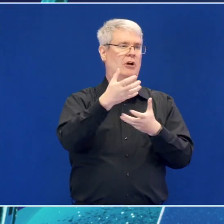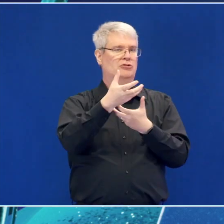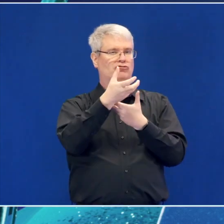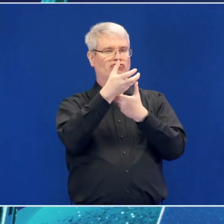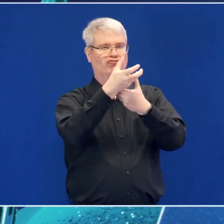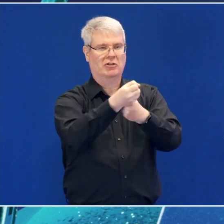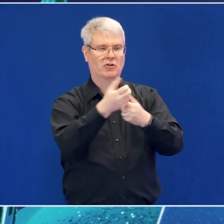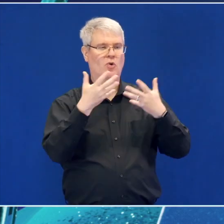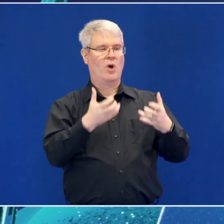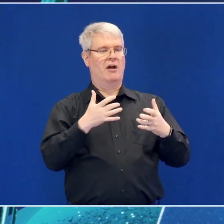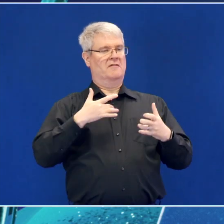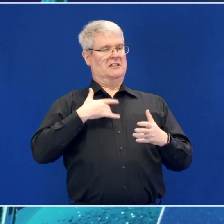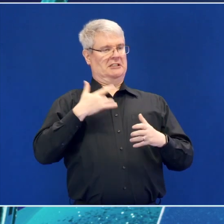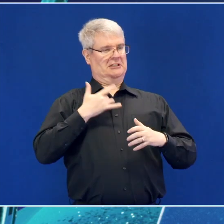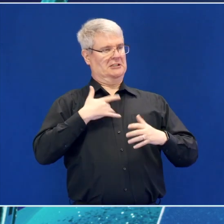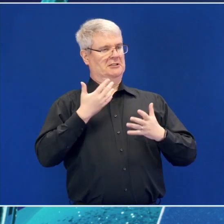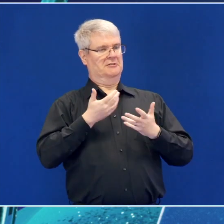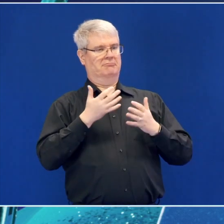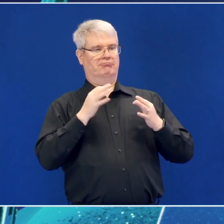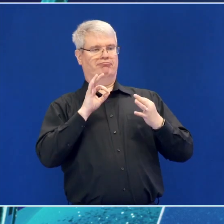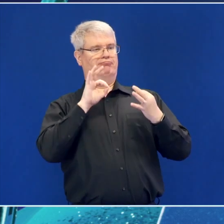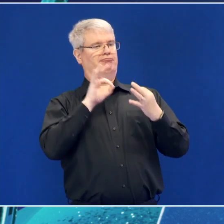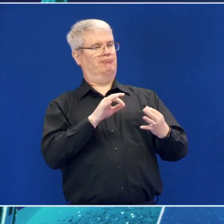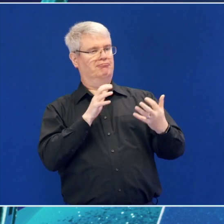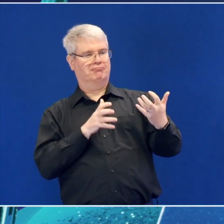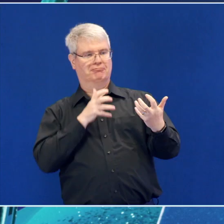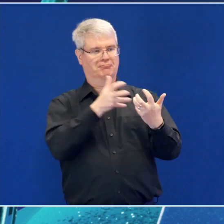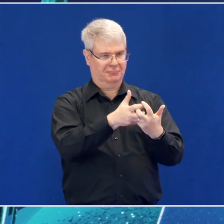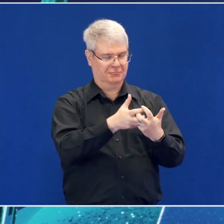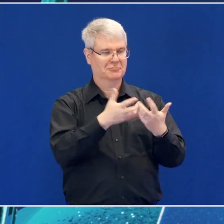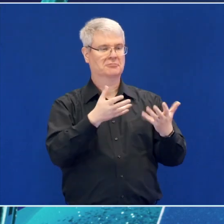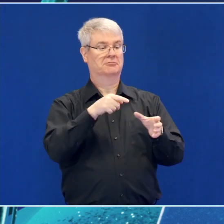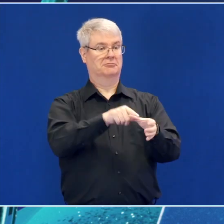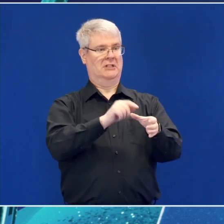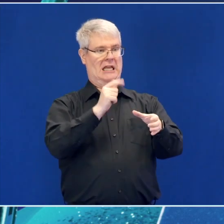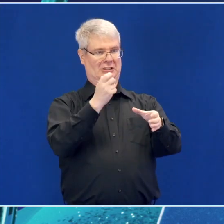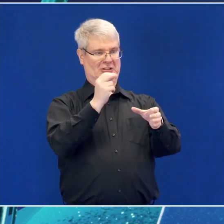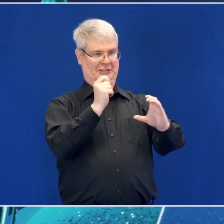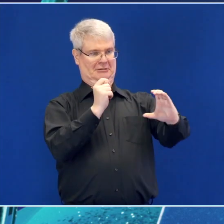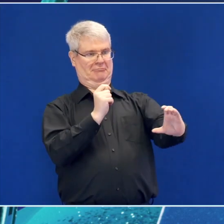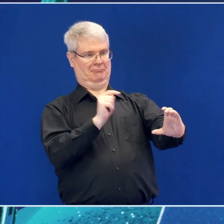the feedback that the agent's given on PRs. So -- That's great. I encourage you to check out that blog post when you get a chance. Yeah.